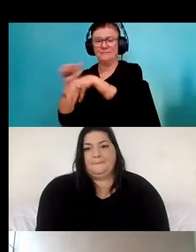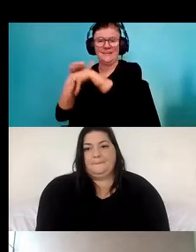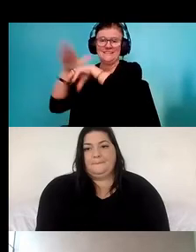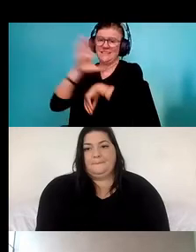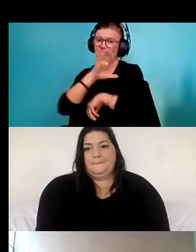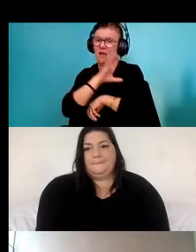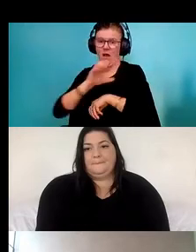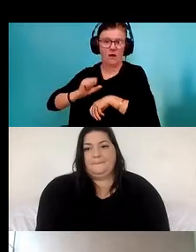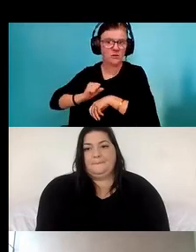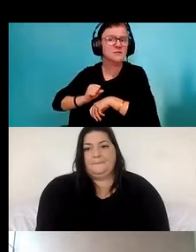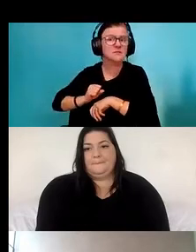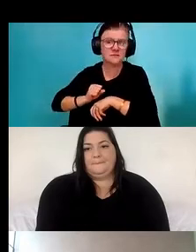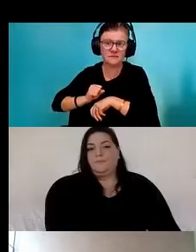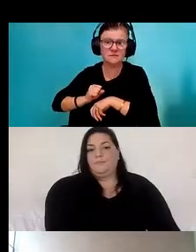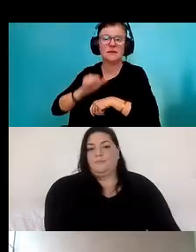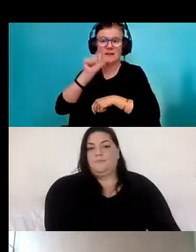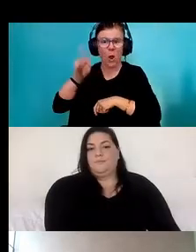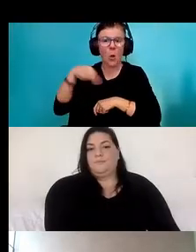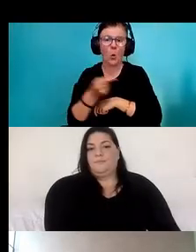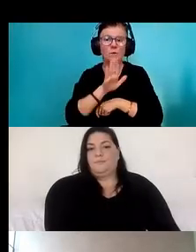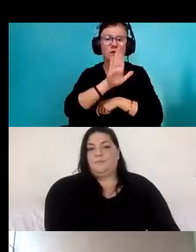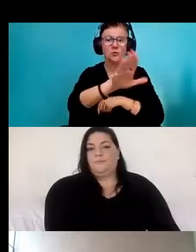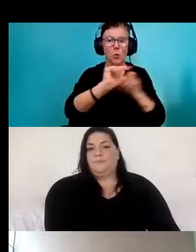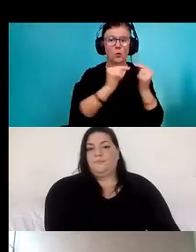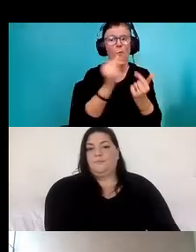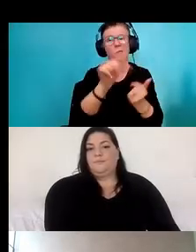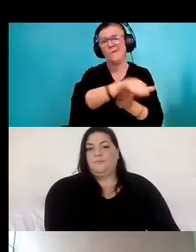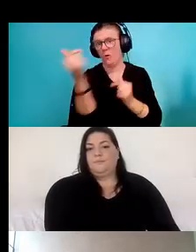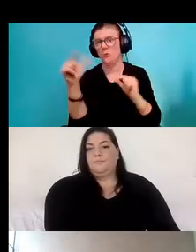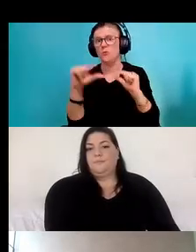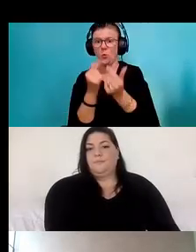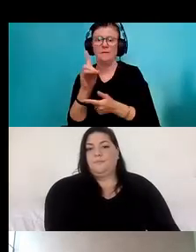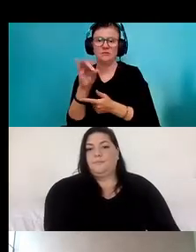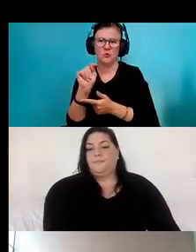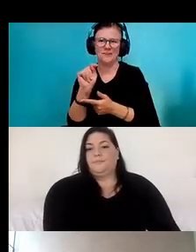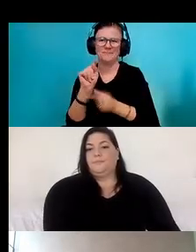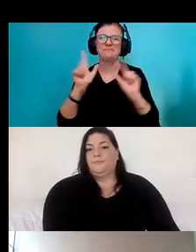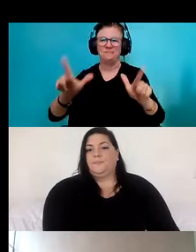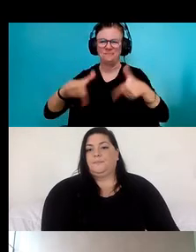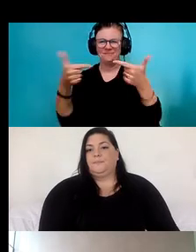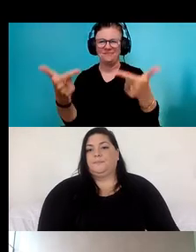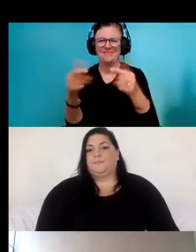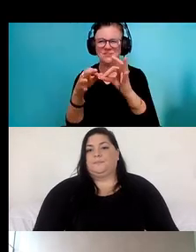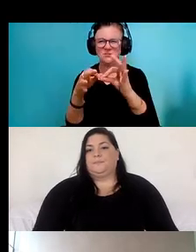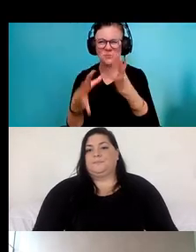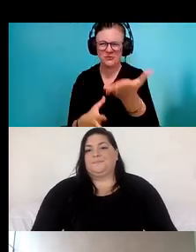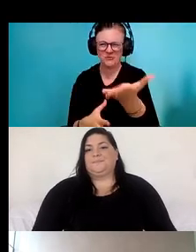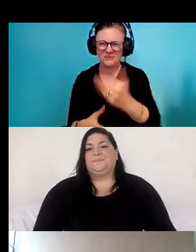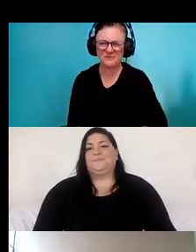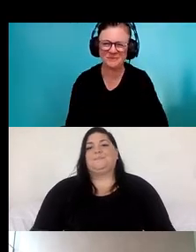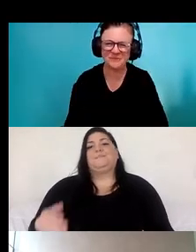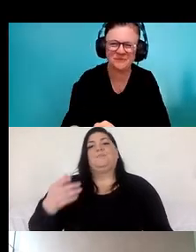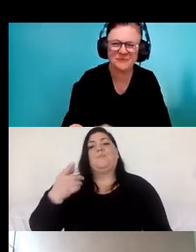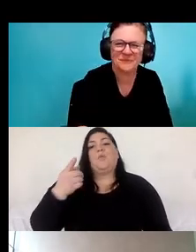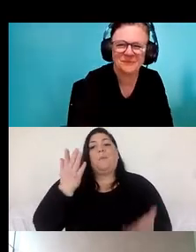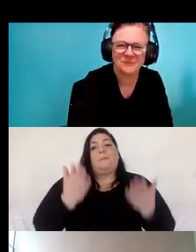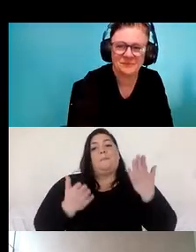programs or other OVW grant programs are doing. You might even find your own organization